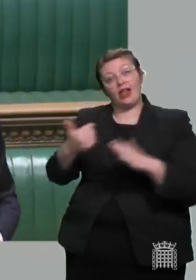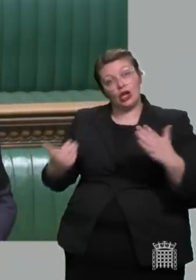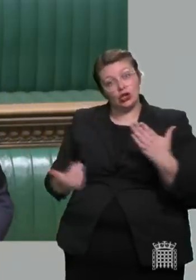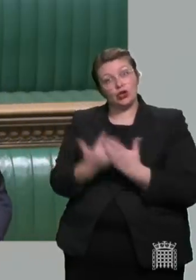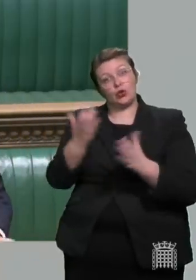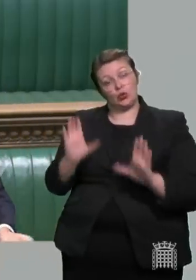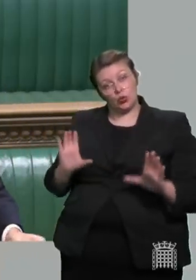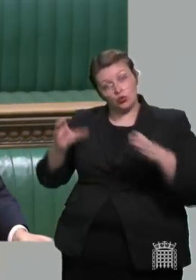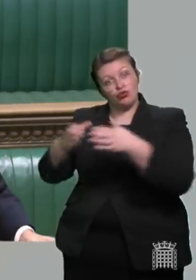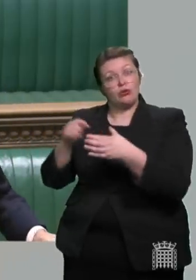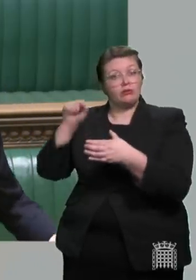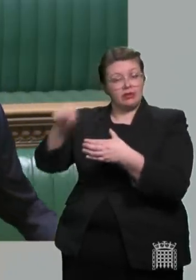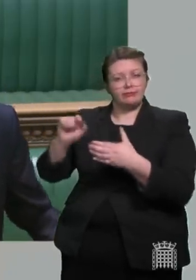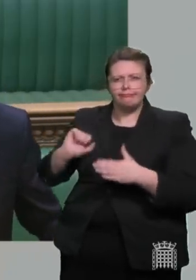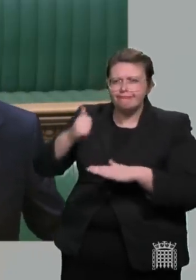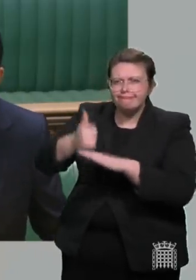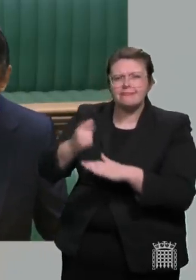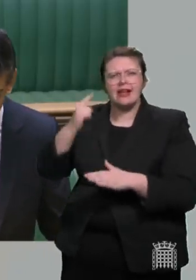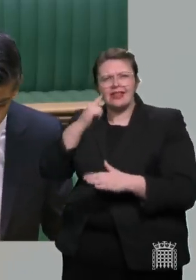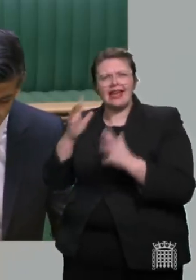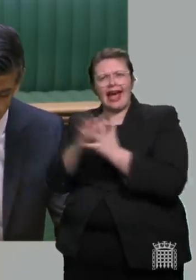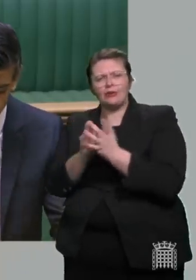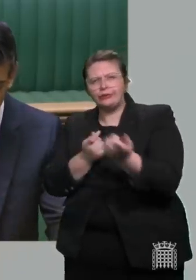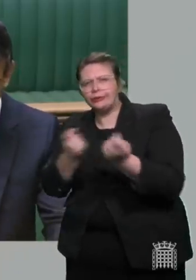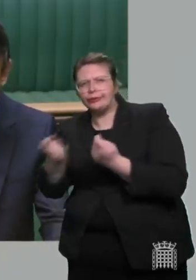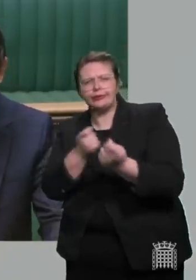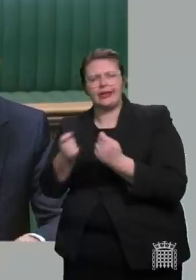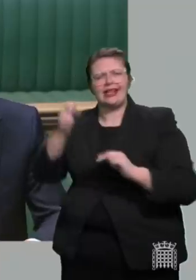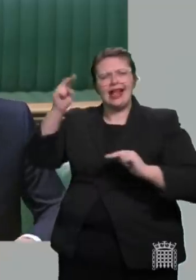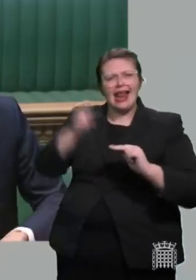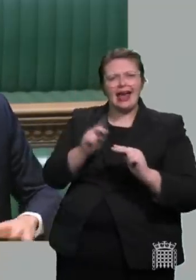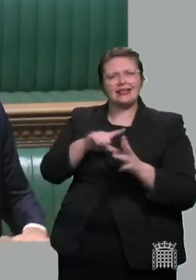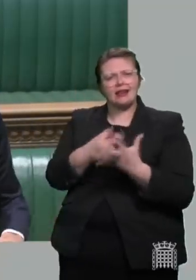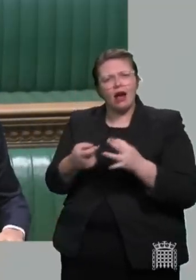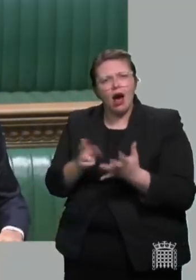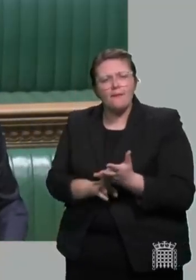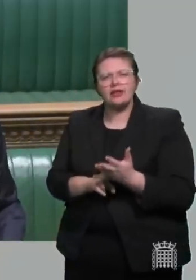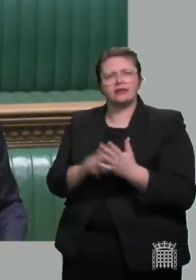leader for voluntary, high-quality carbon offset markets. Underpinning all this will